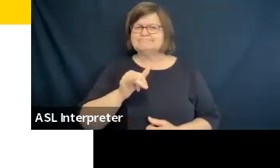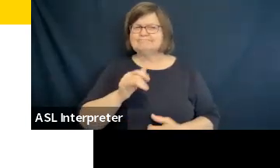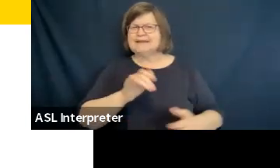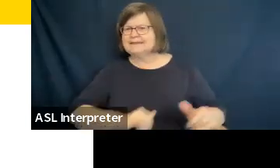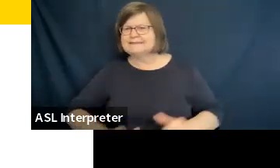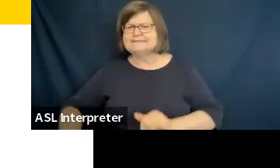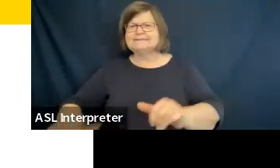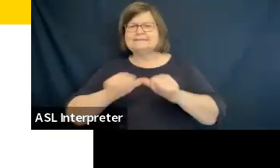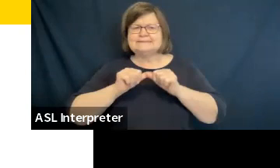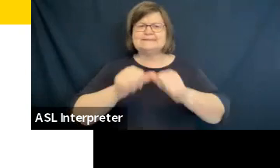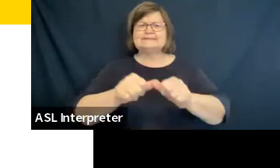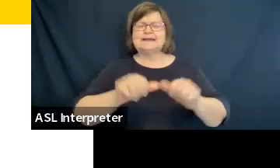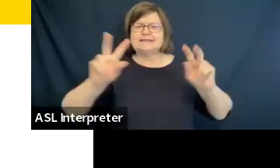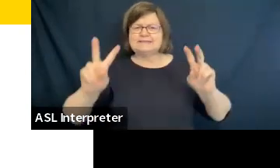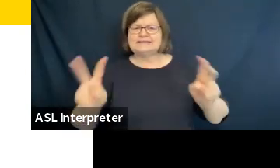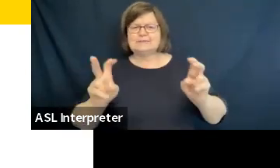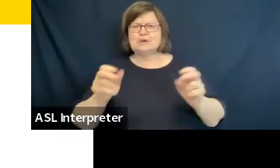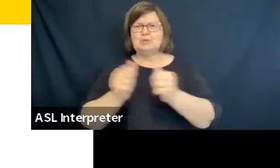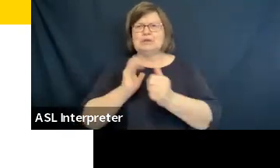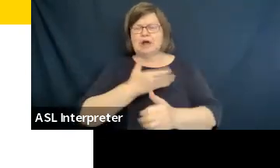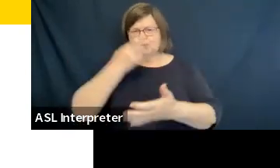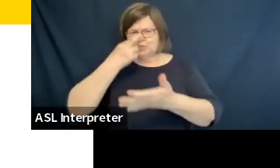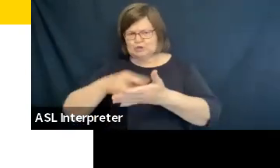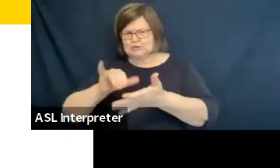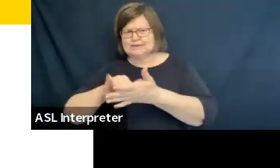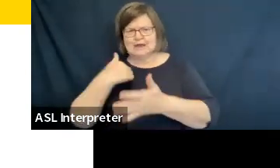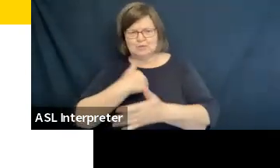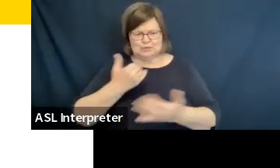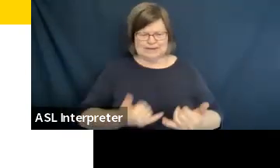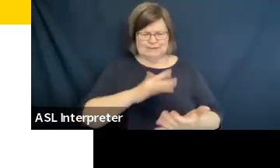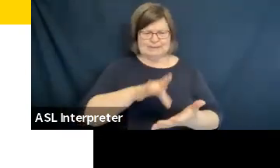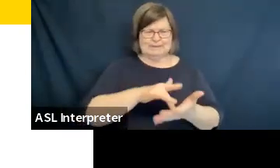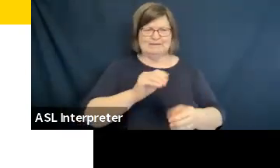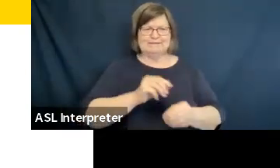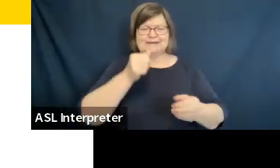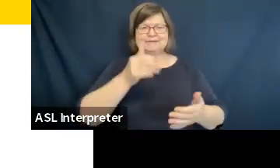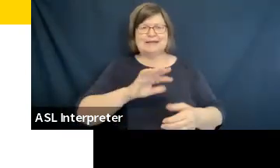that we found with a lot of this research is that we're in the middle of a pandemic, and we're kind